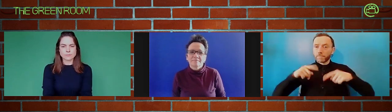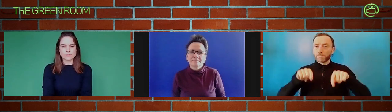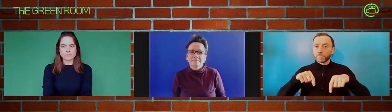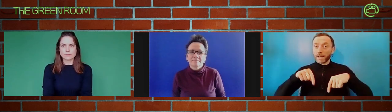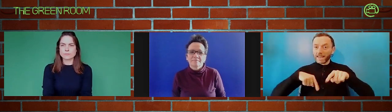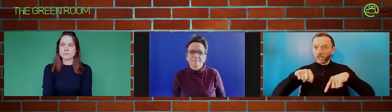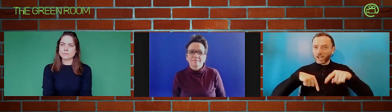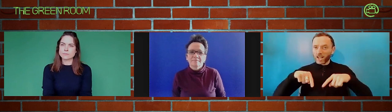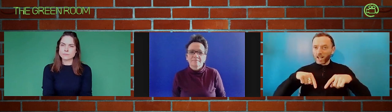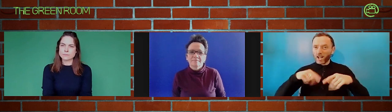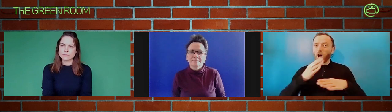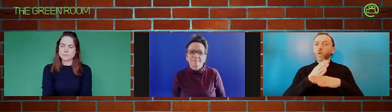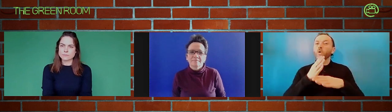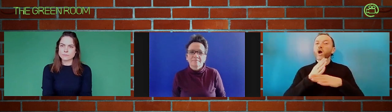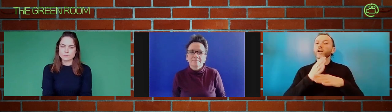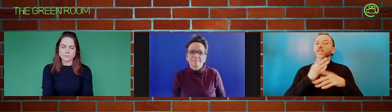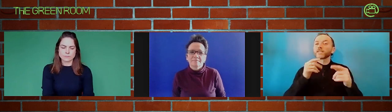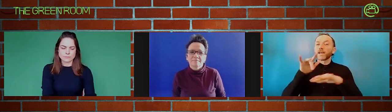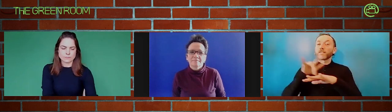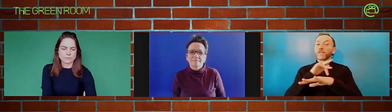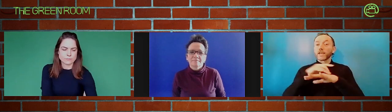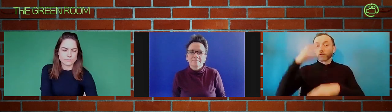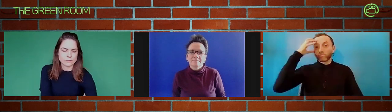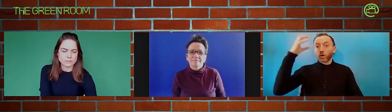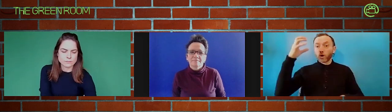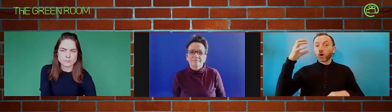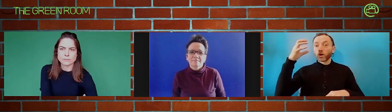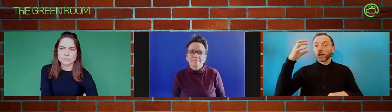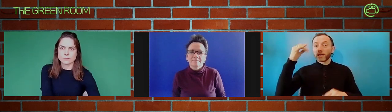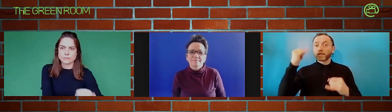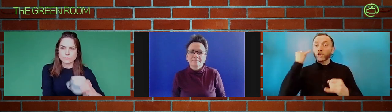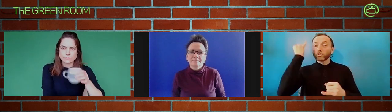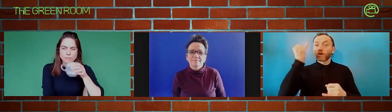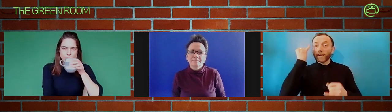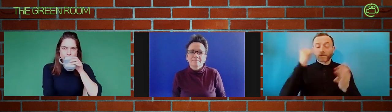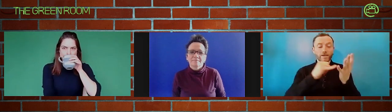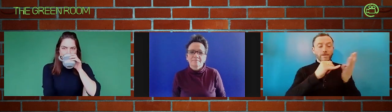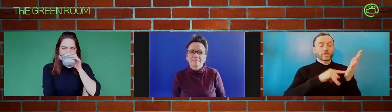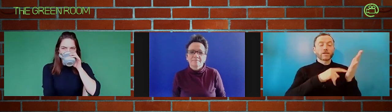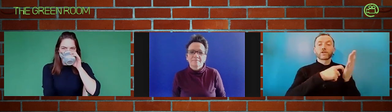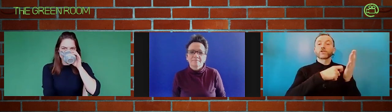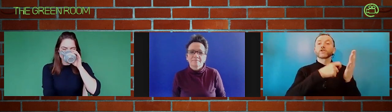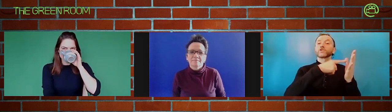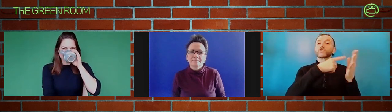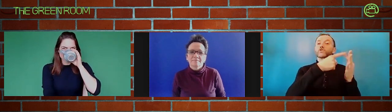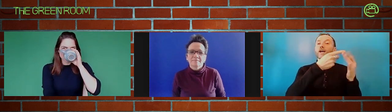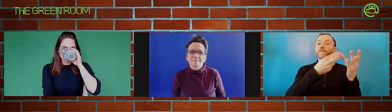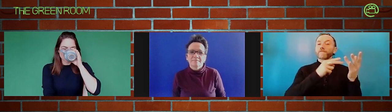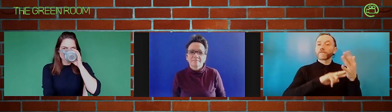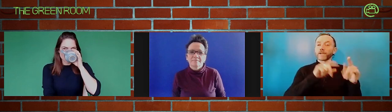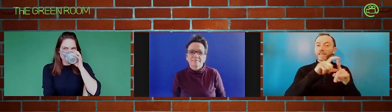That was my first job and it was great because it meant I met so many amazing people there who